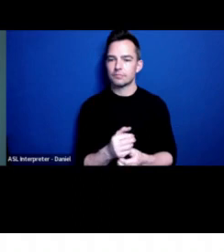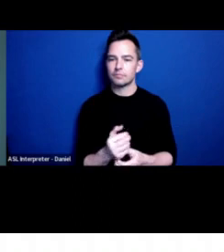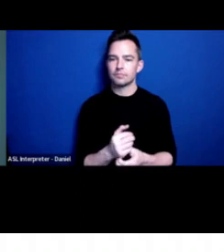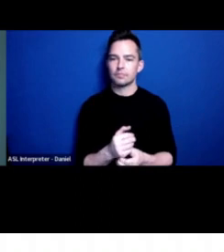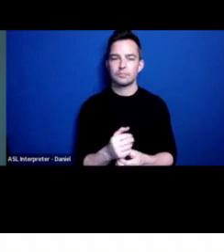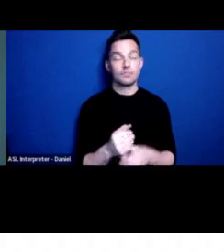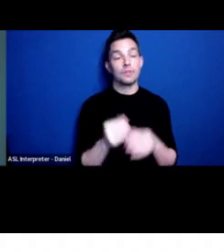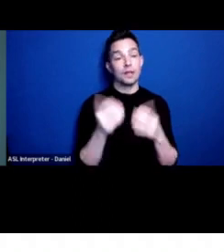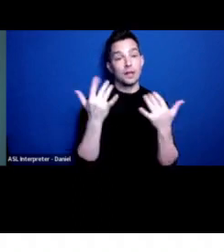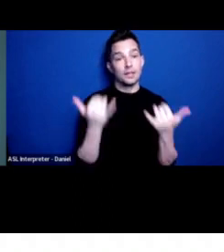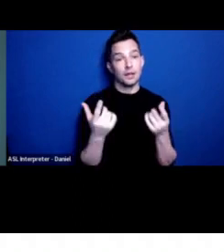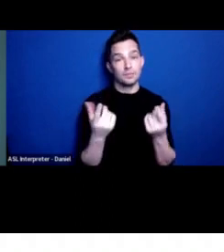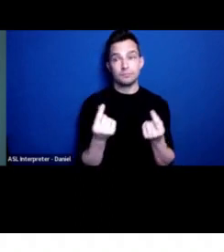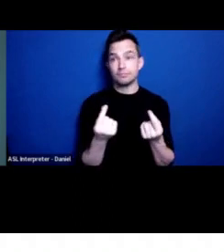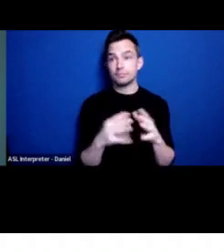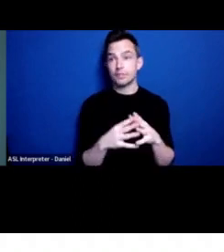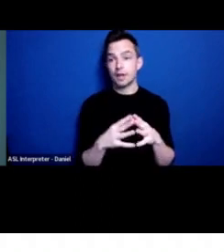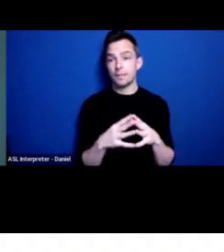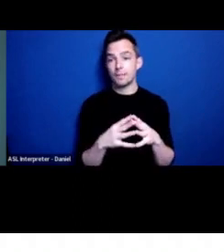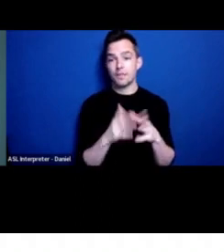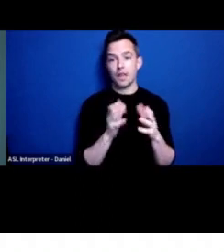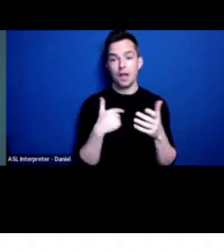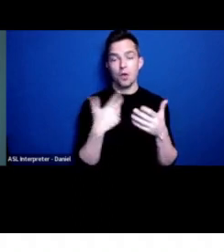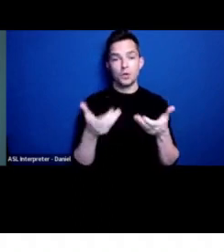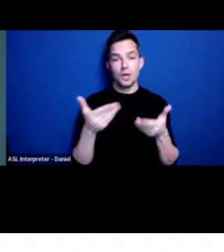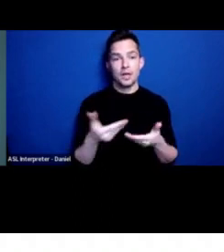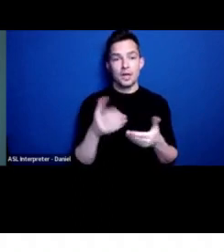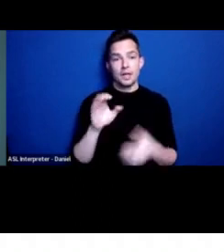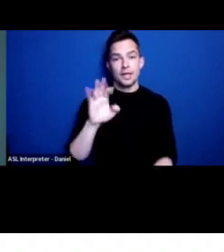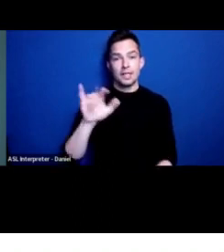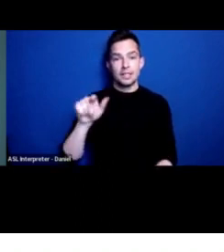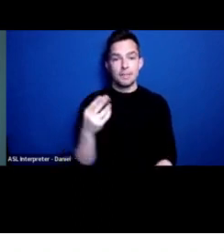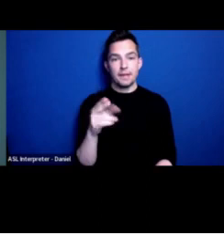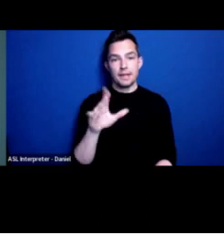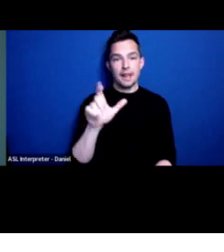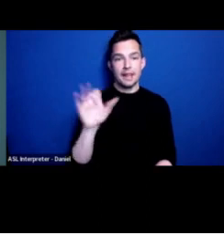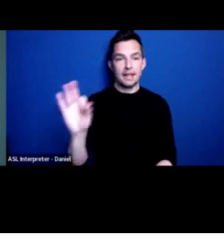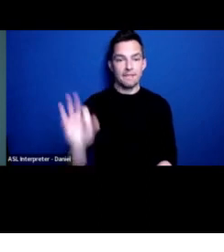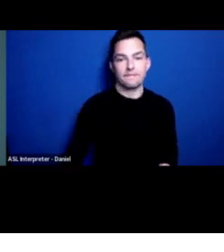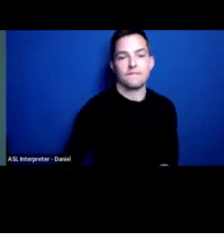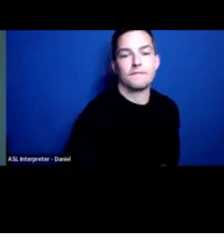And now I like to welcome Elizabeth Leef whose the project officer, one of the project